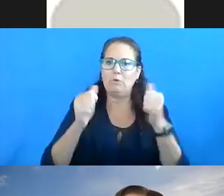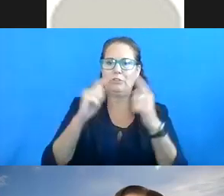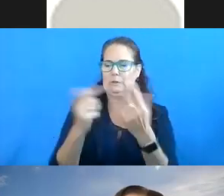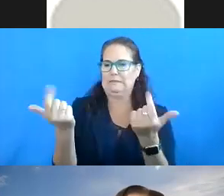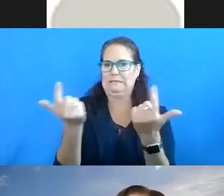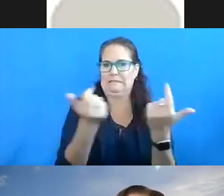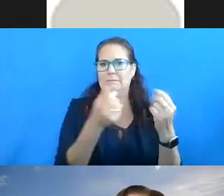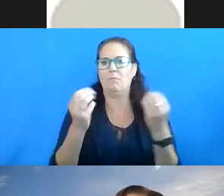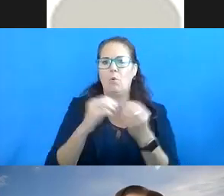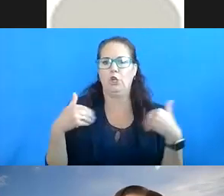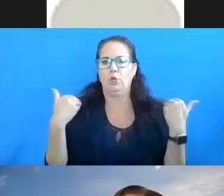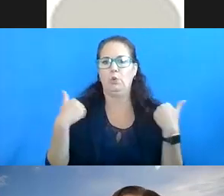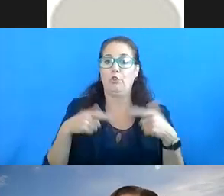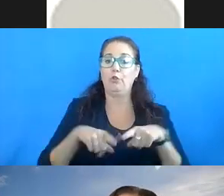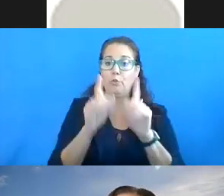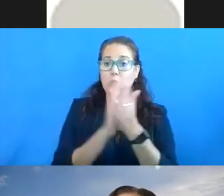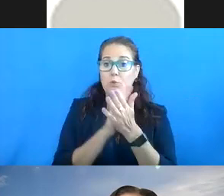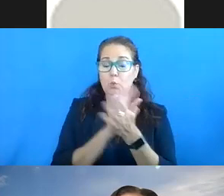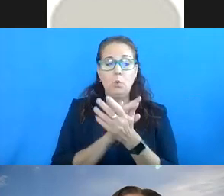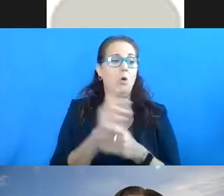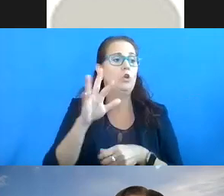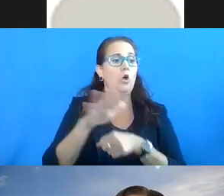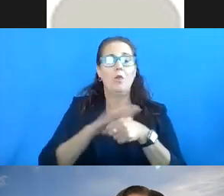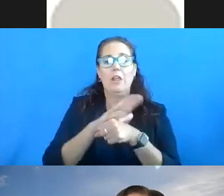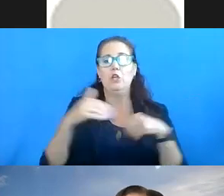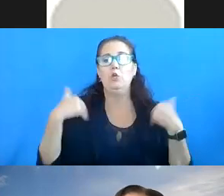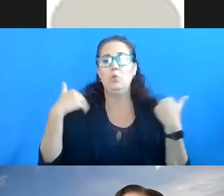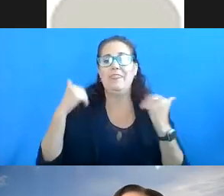involvement through your schools. It might be your local Youth Centre, it might be your local